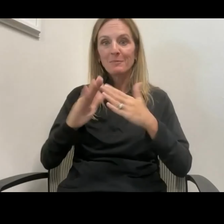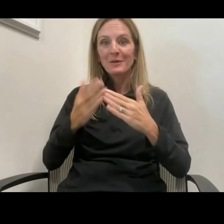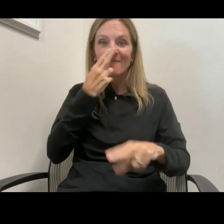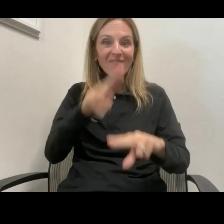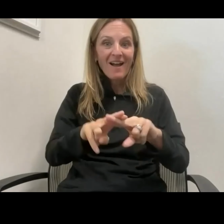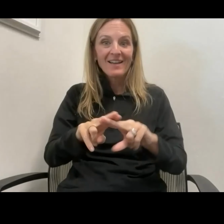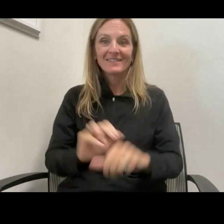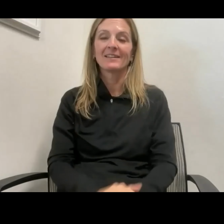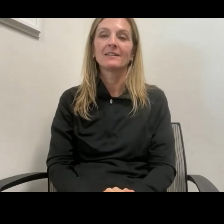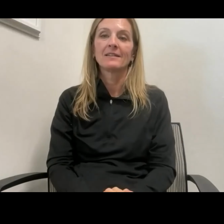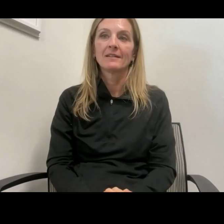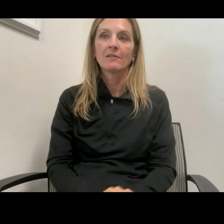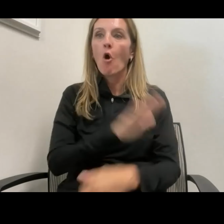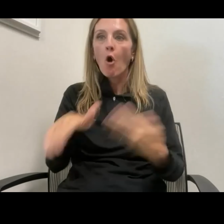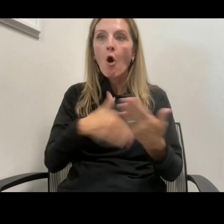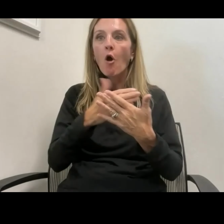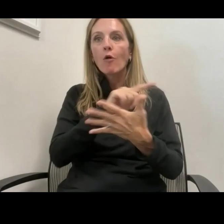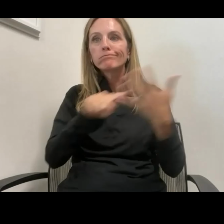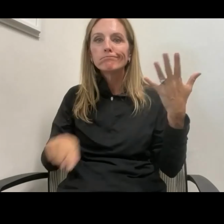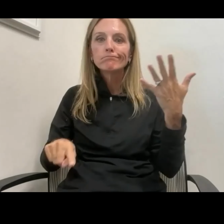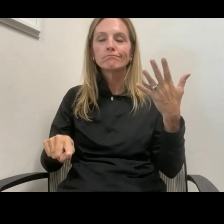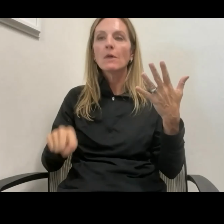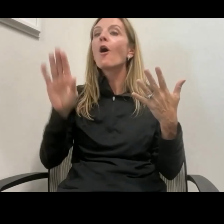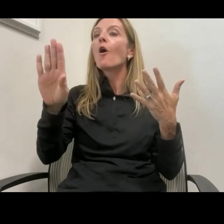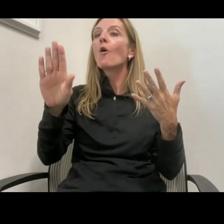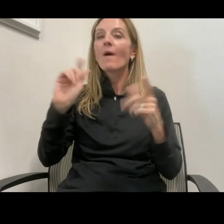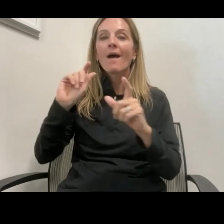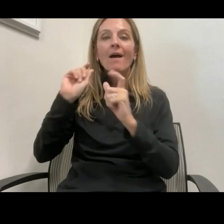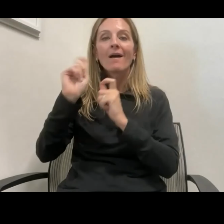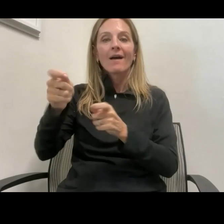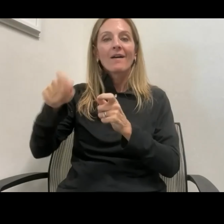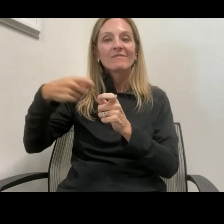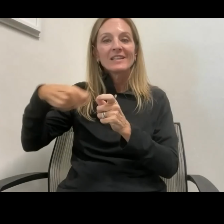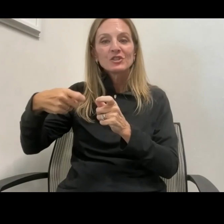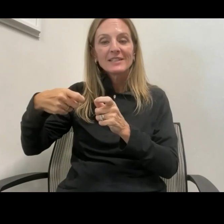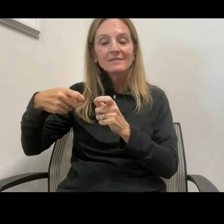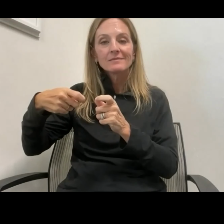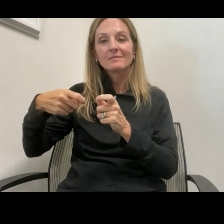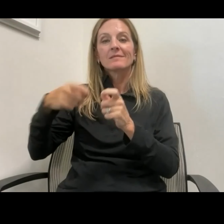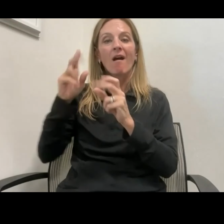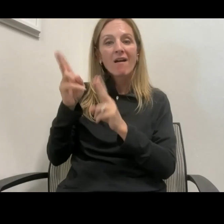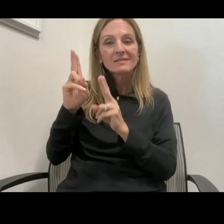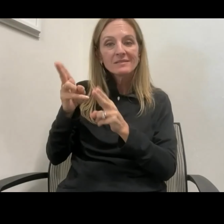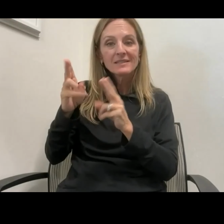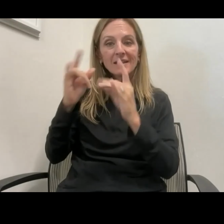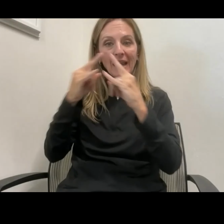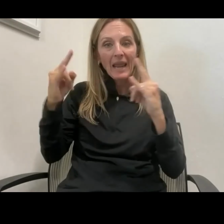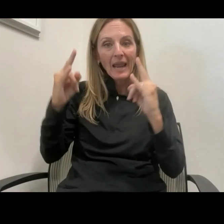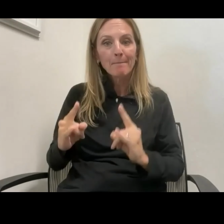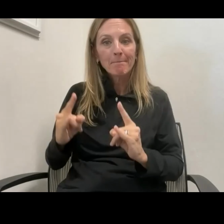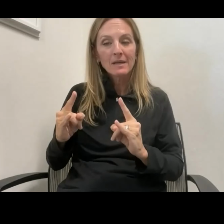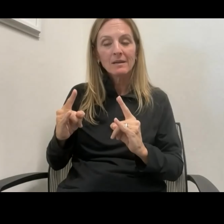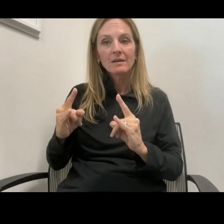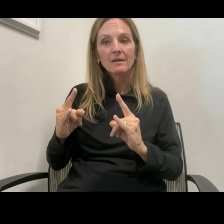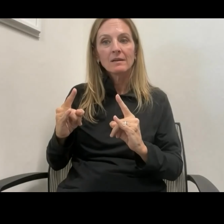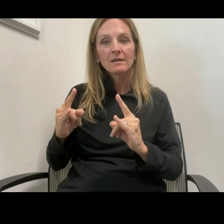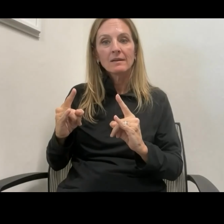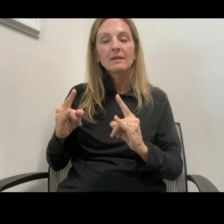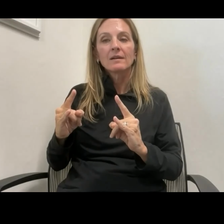are all ideas. Fishing and hunting camps yeah that help connect hey. And that's so important right